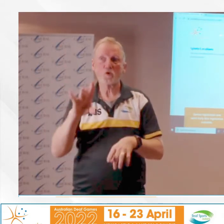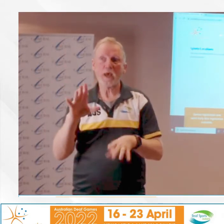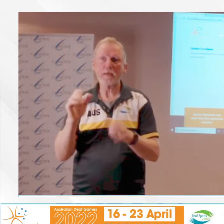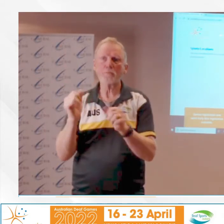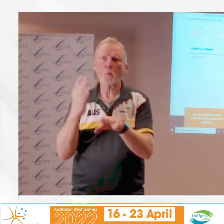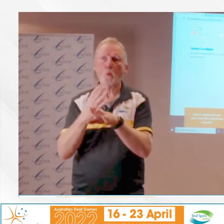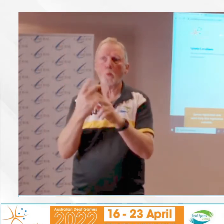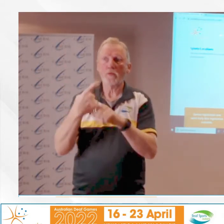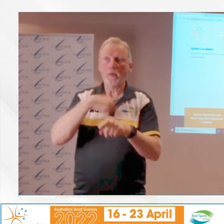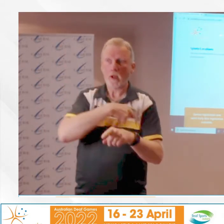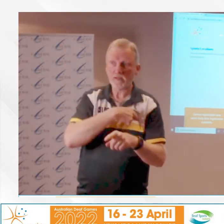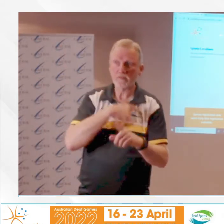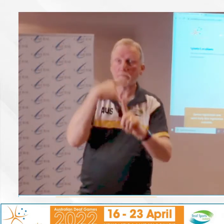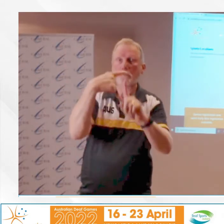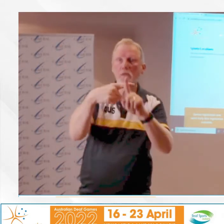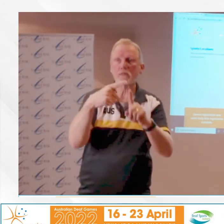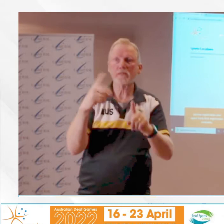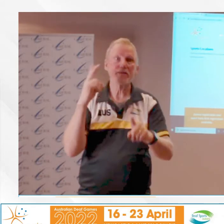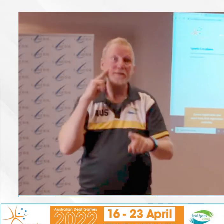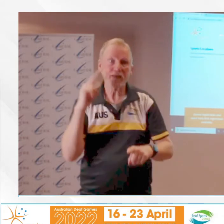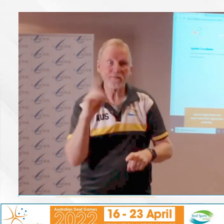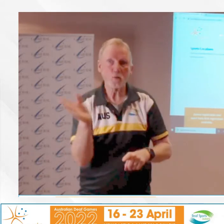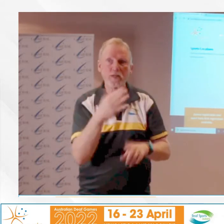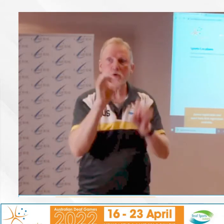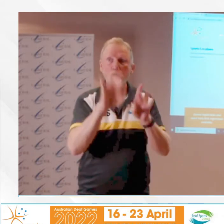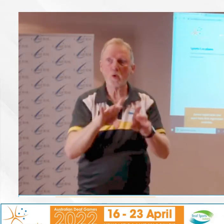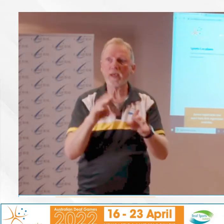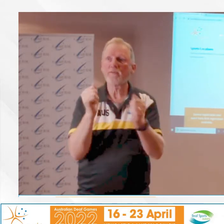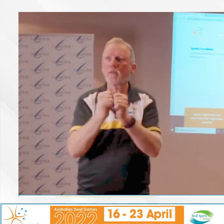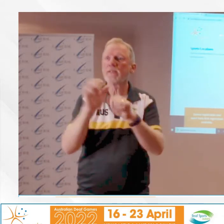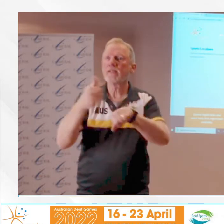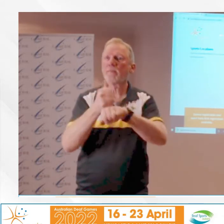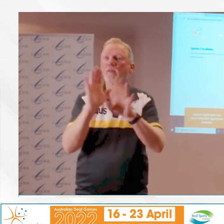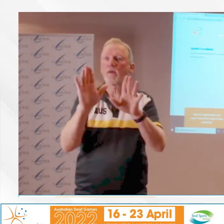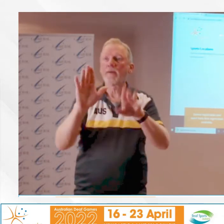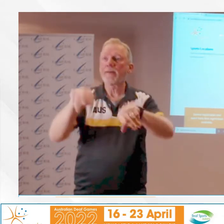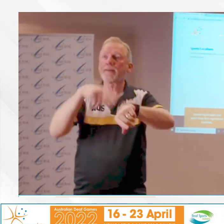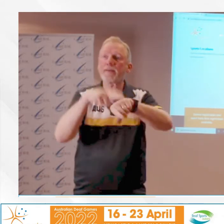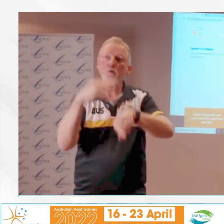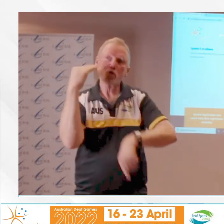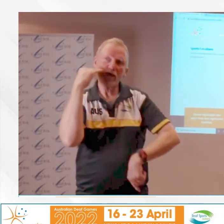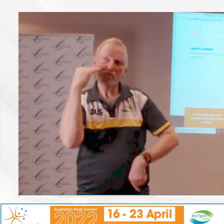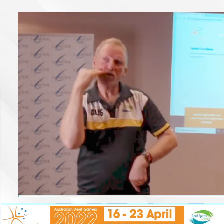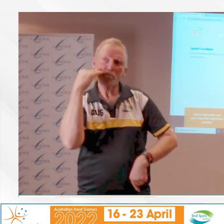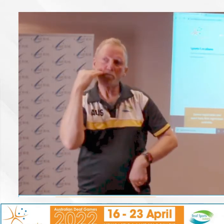uh qriket australia have been working with us uh and then cricket australia to set up the national